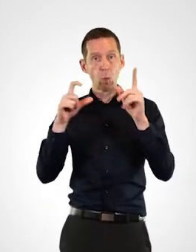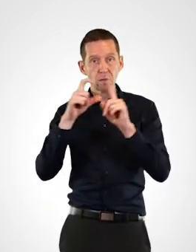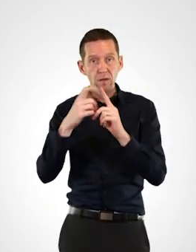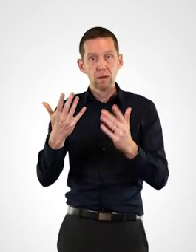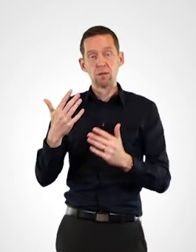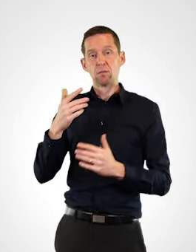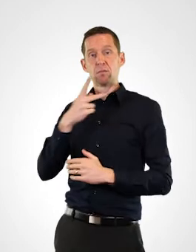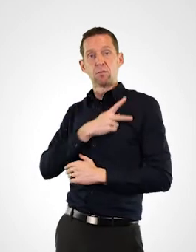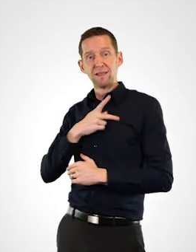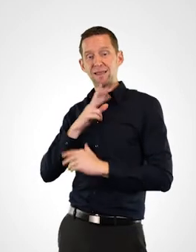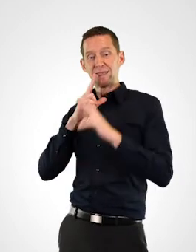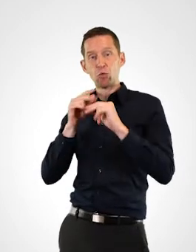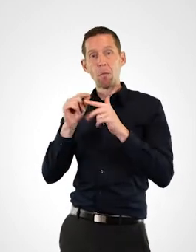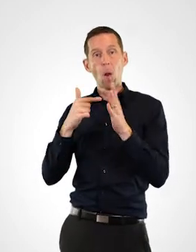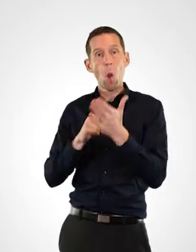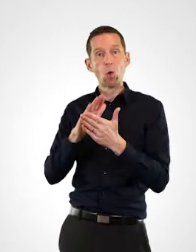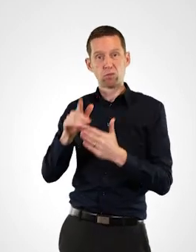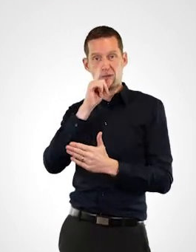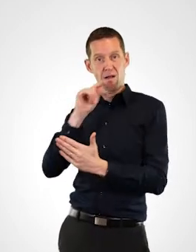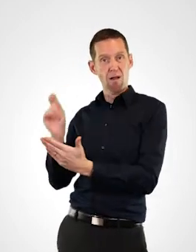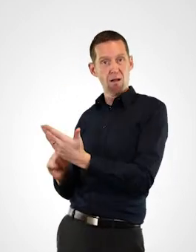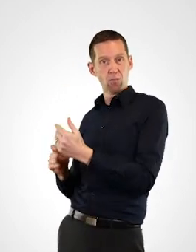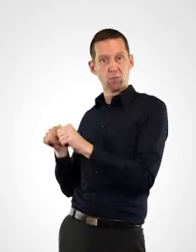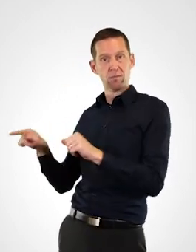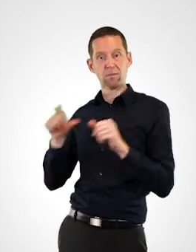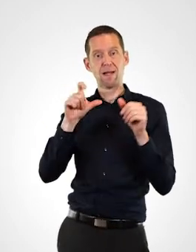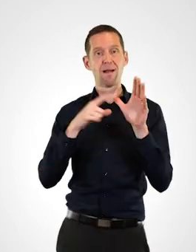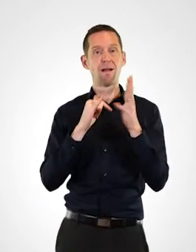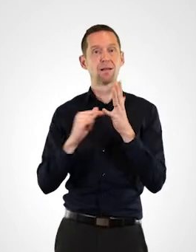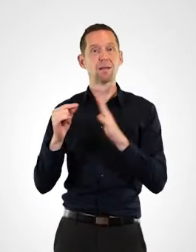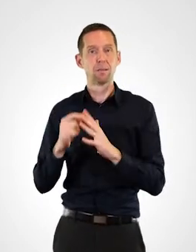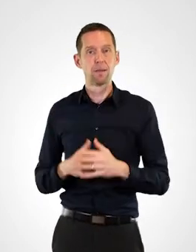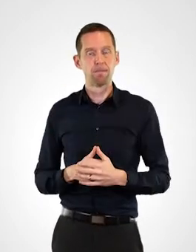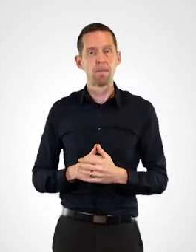and clinicians, speech pathologists, but let's think about what we can do